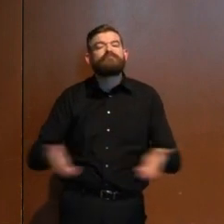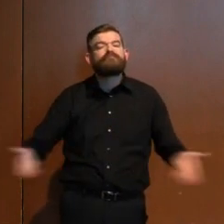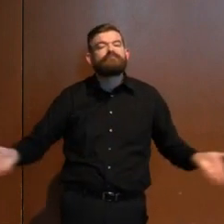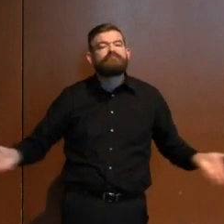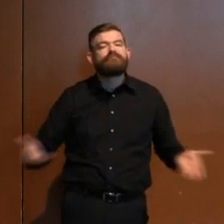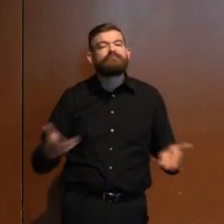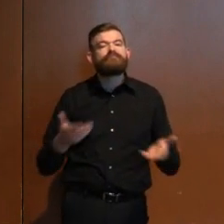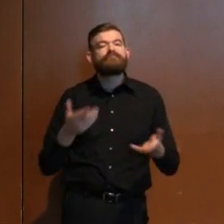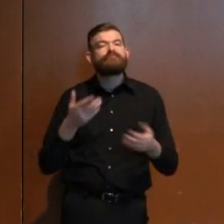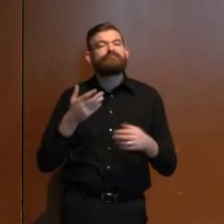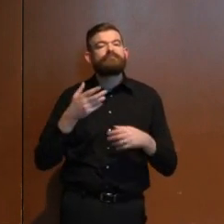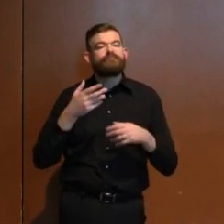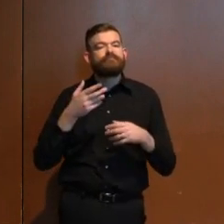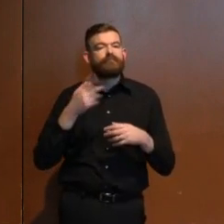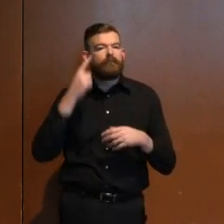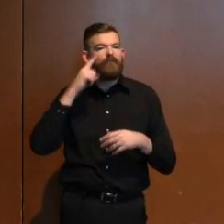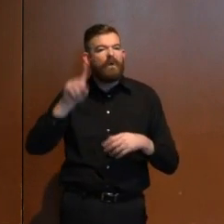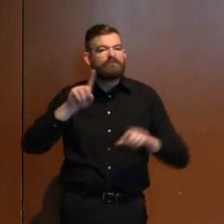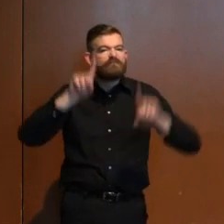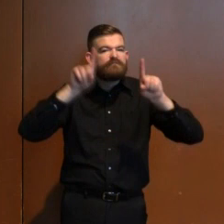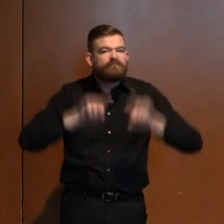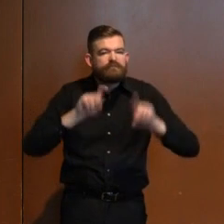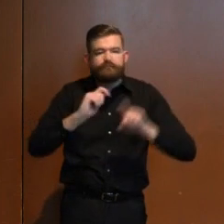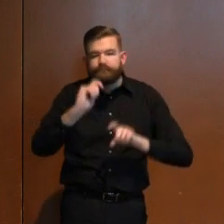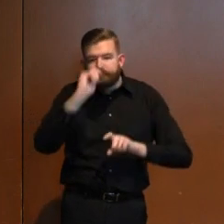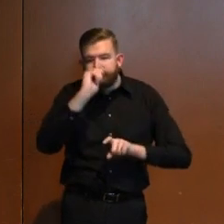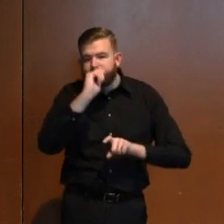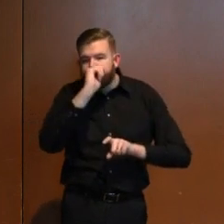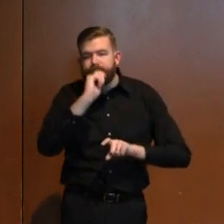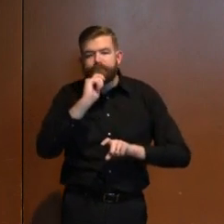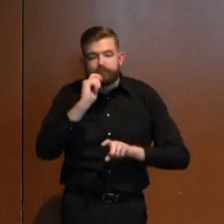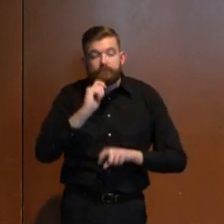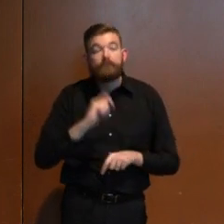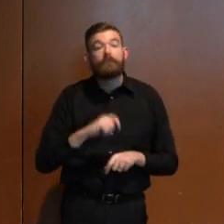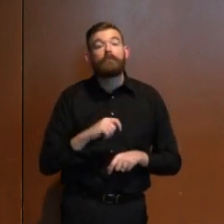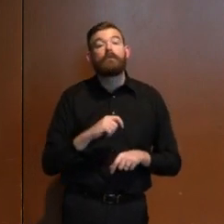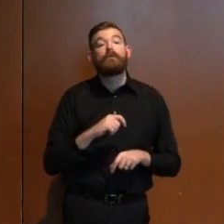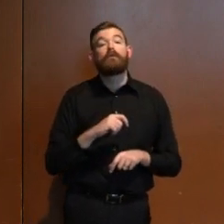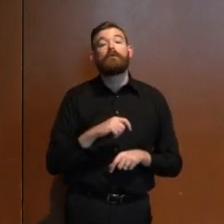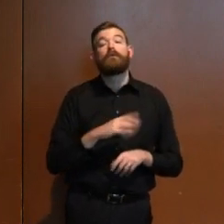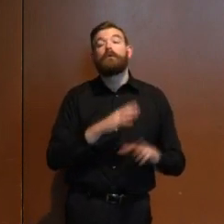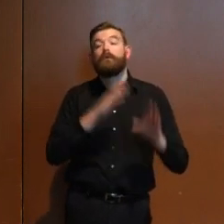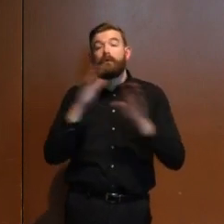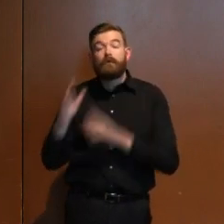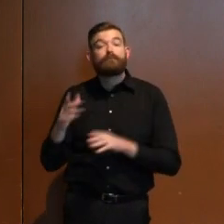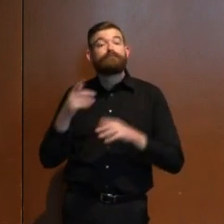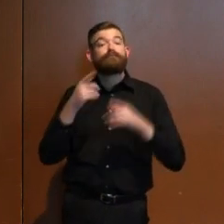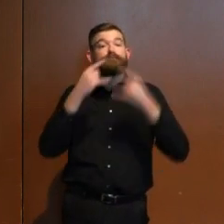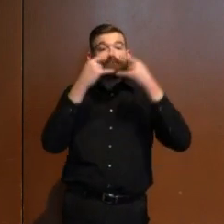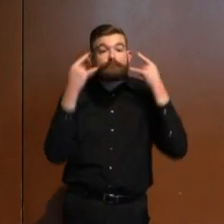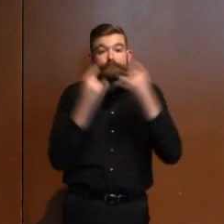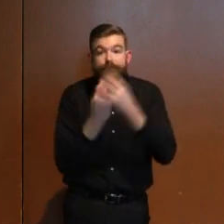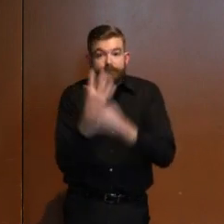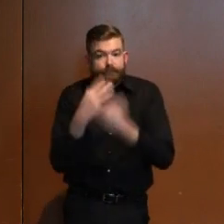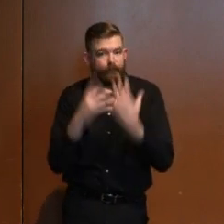ATTENTION THOUGH MATT IN TERMS OF THE SUPPLY THAT YOU NEED BOTH OF THE STUFF THAT YOU NEED